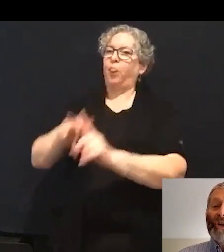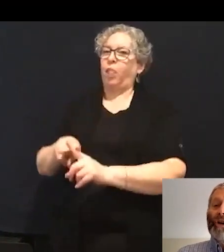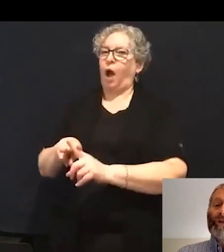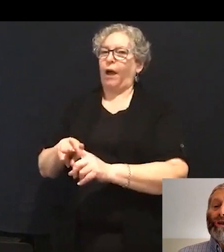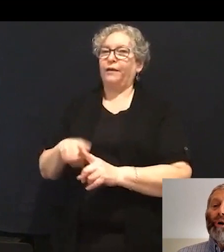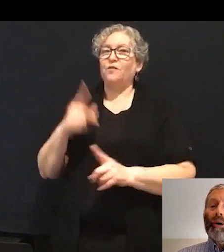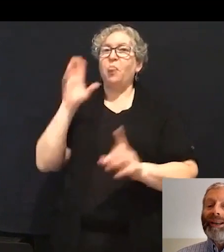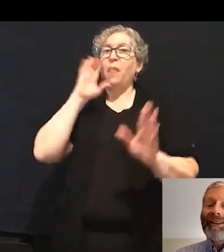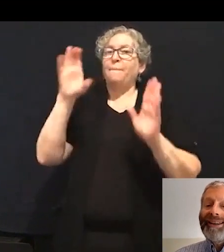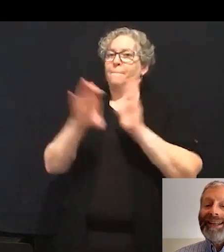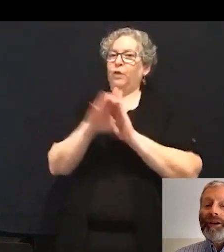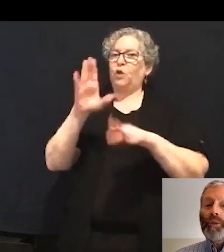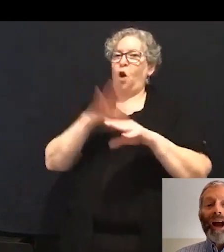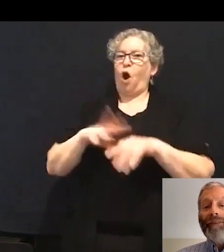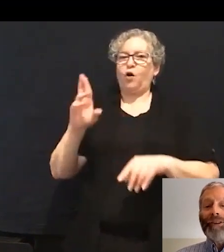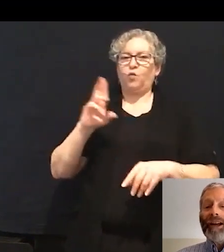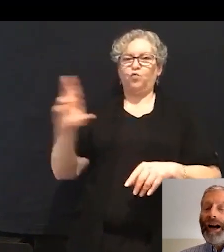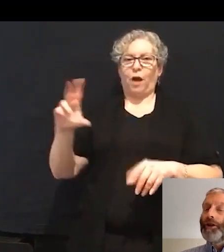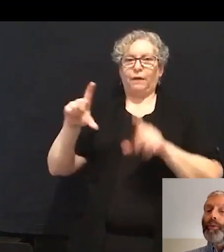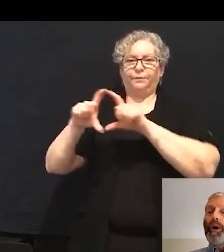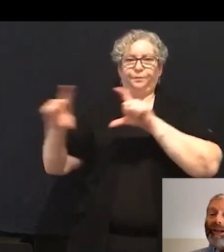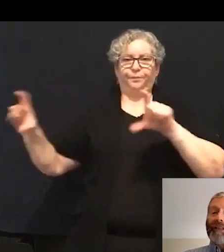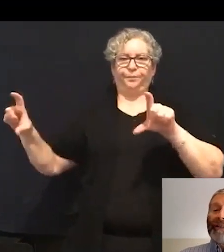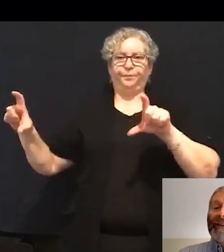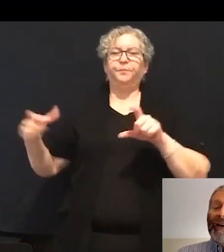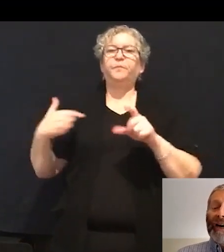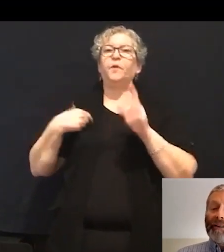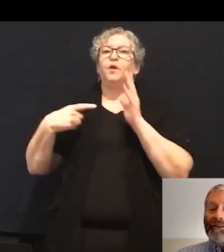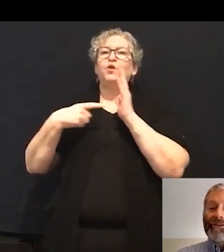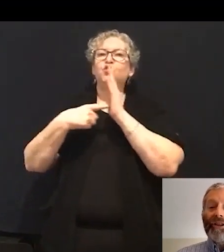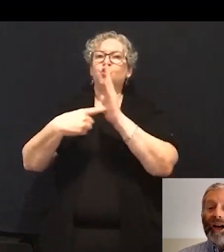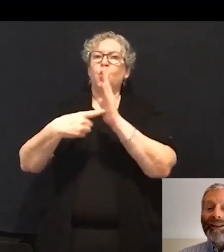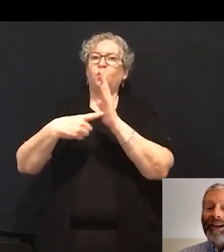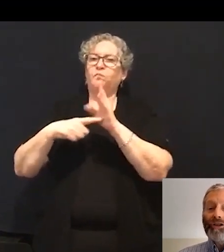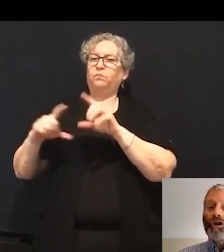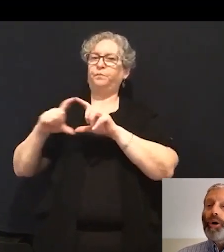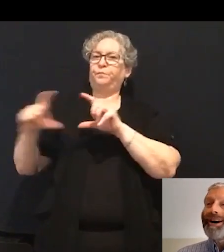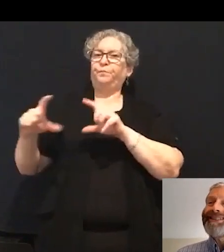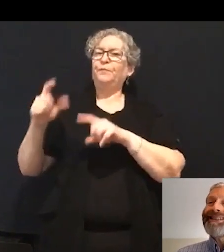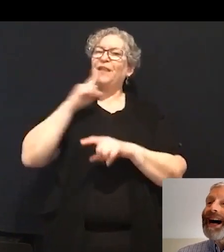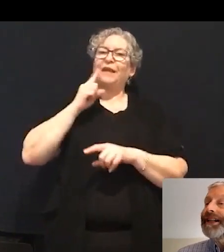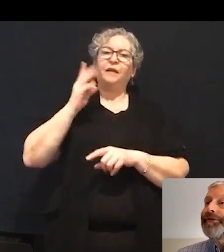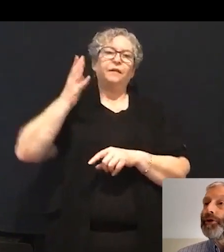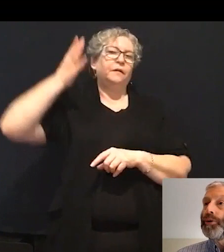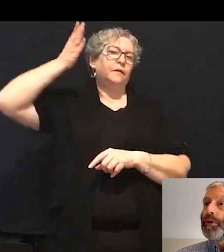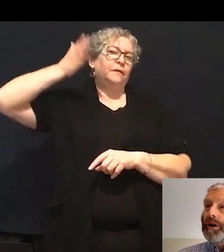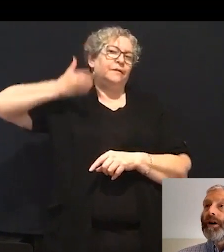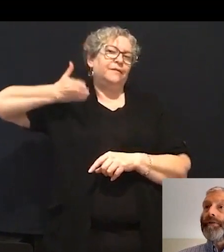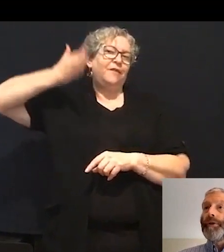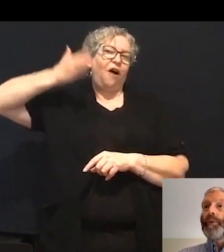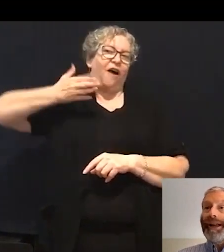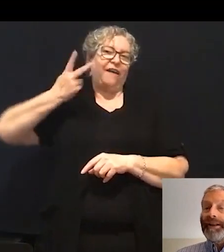So in the graphic on the right on this slide, I show a side view of the retina.